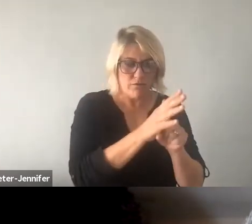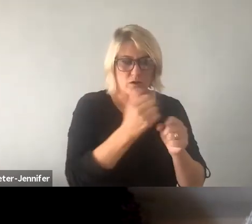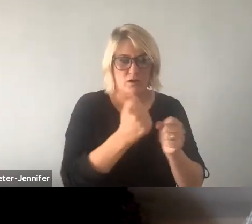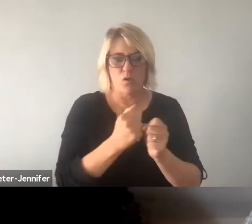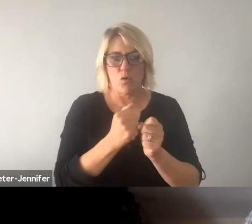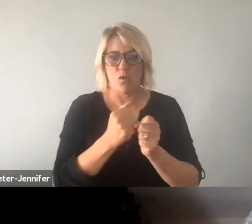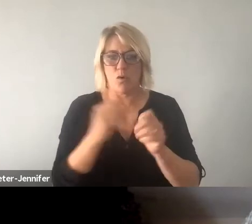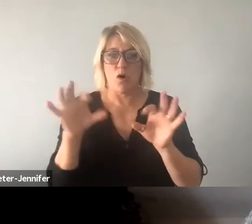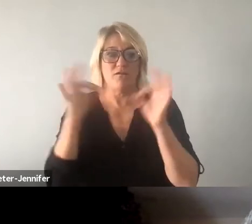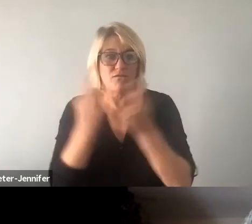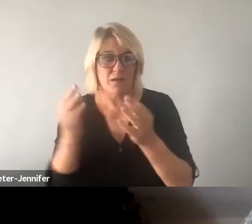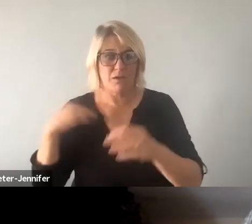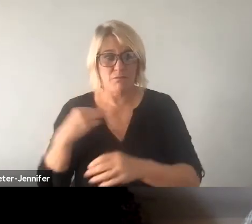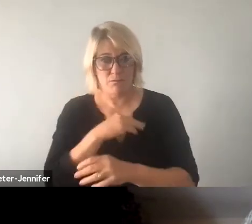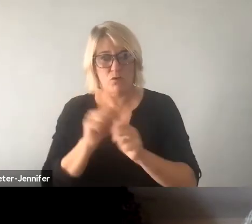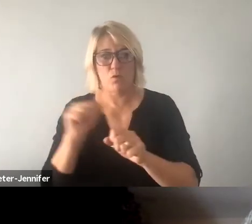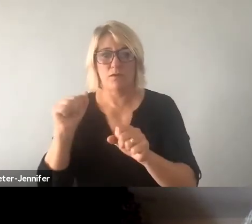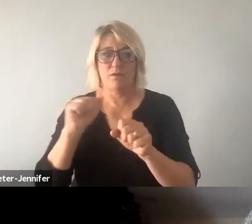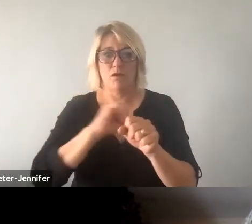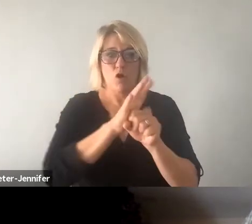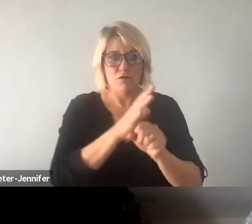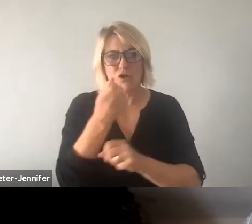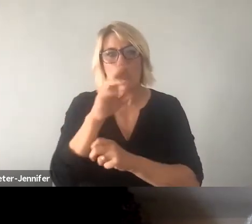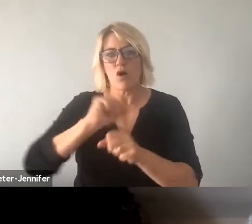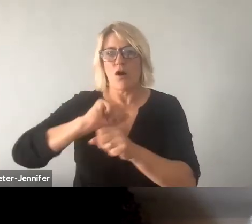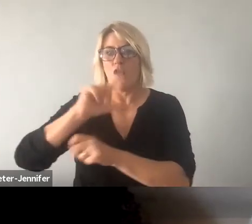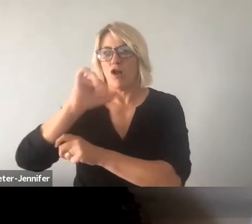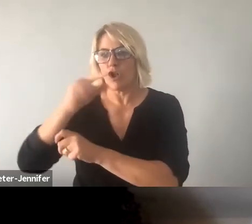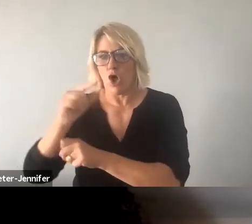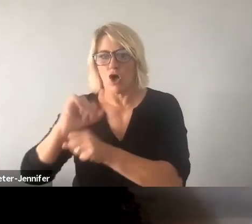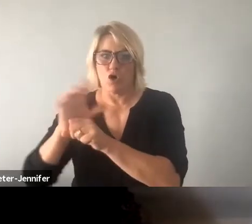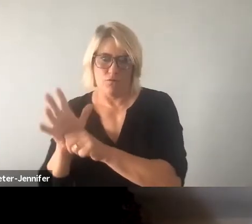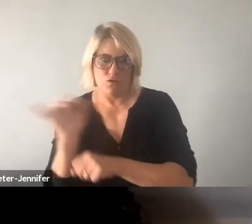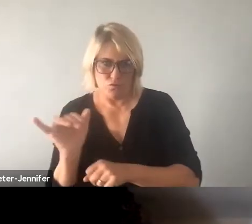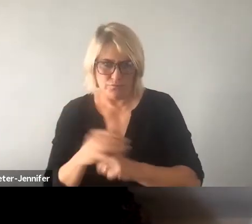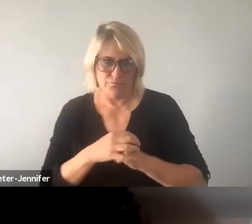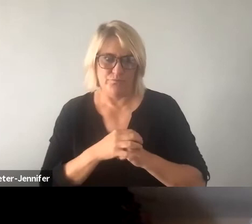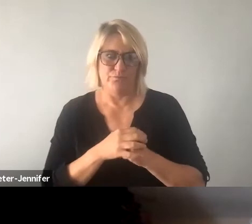in the certain situations with somebody with COVID or Long COVID or somebody